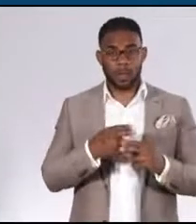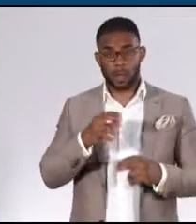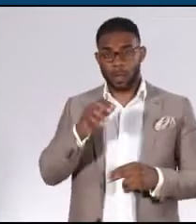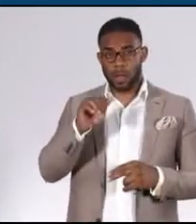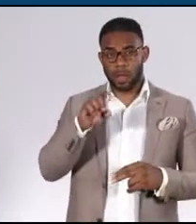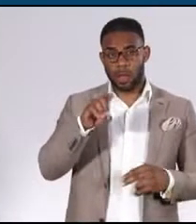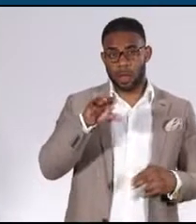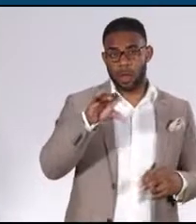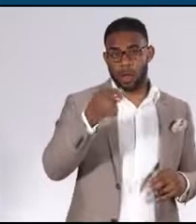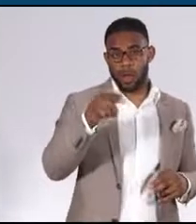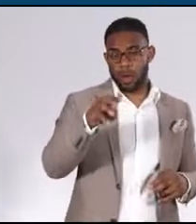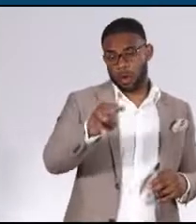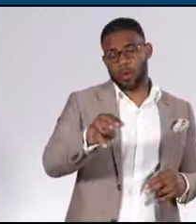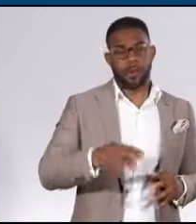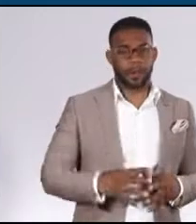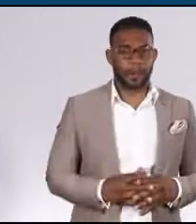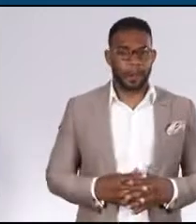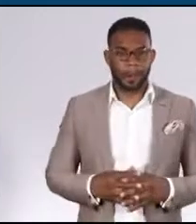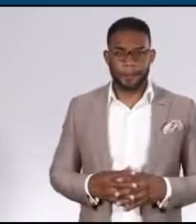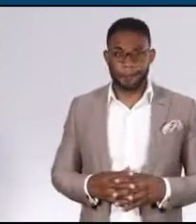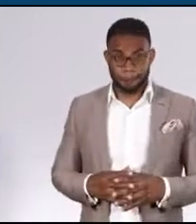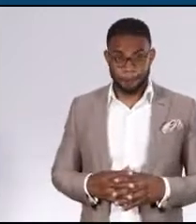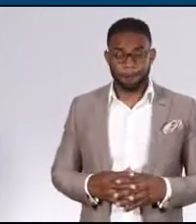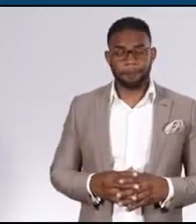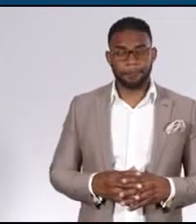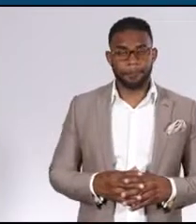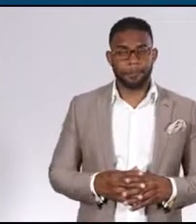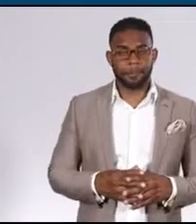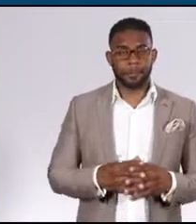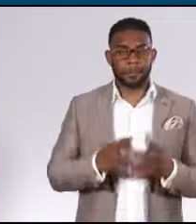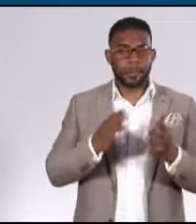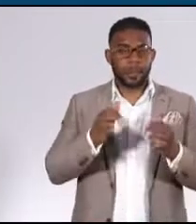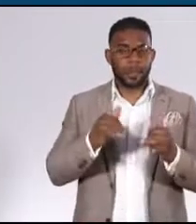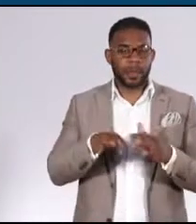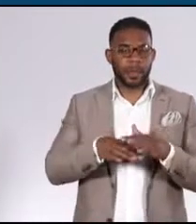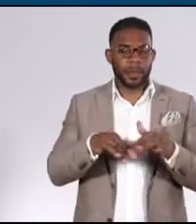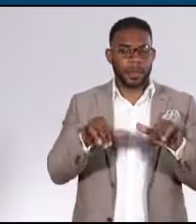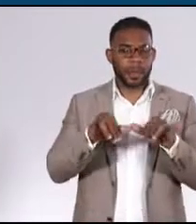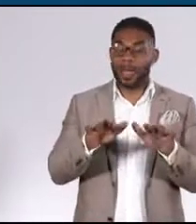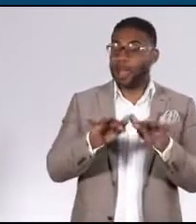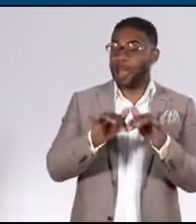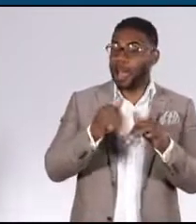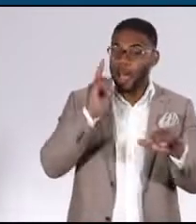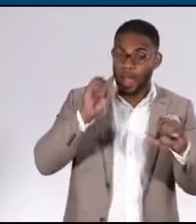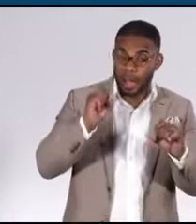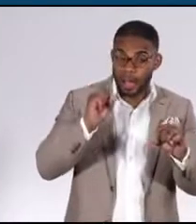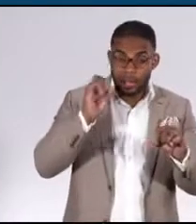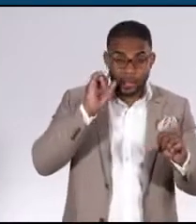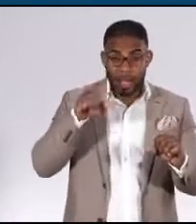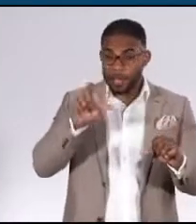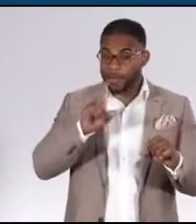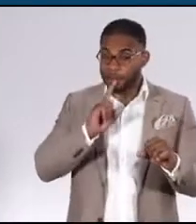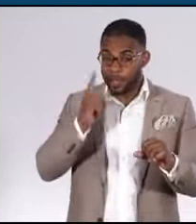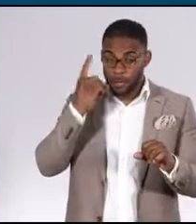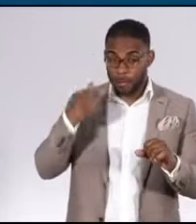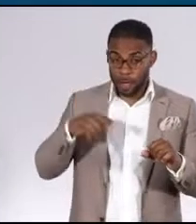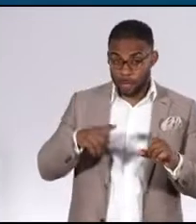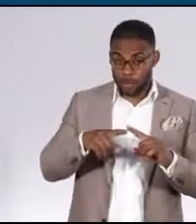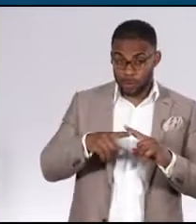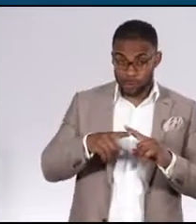and What the audio gram does or a pure total ideology does, it basically measures how loud sounds have to be for us to take them.